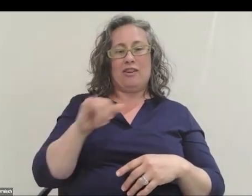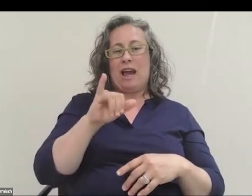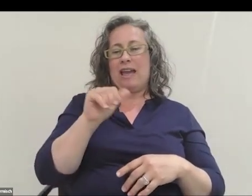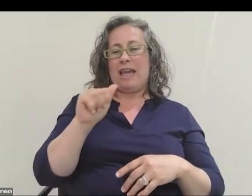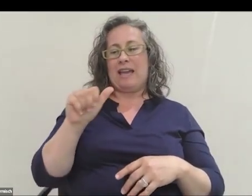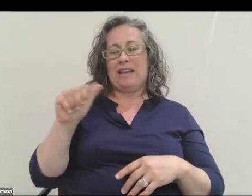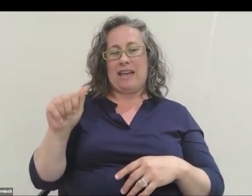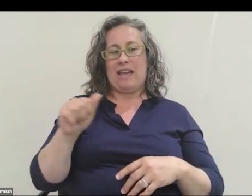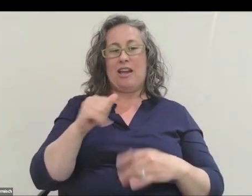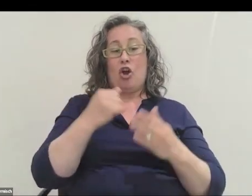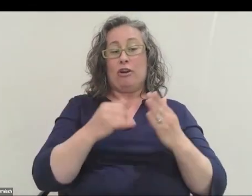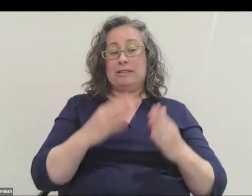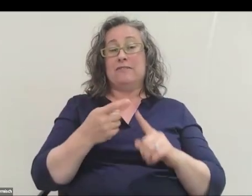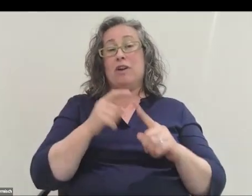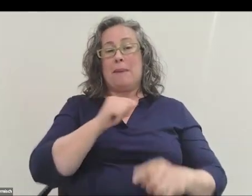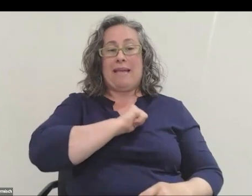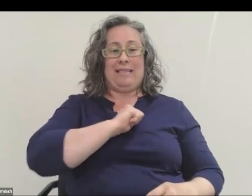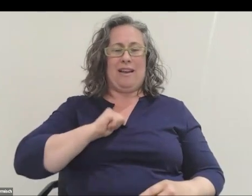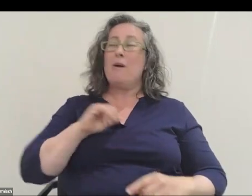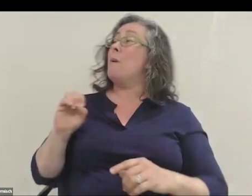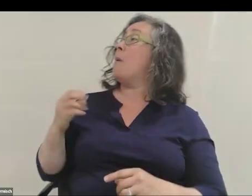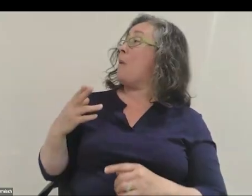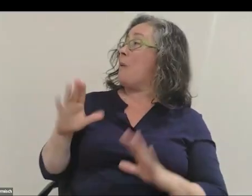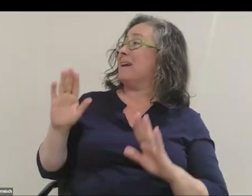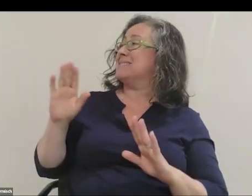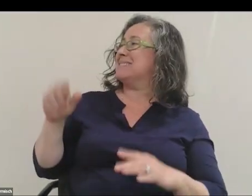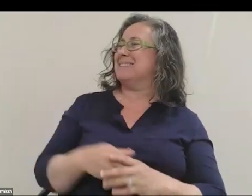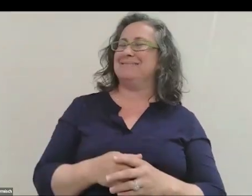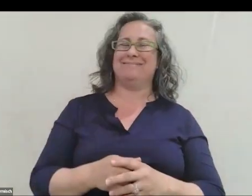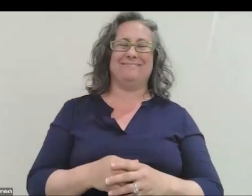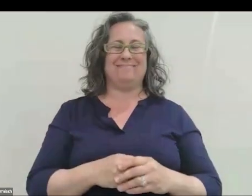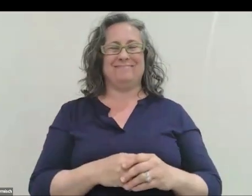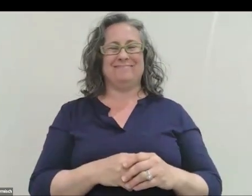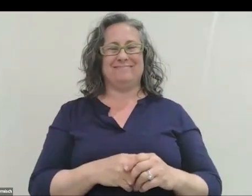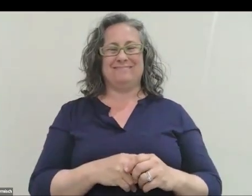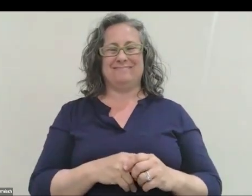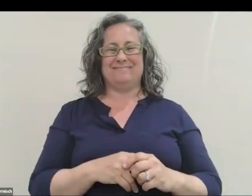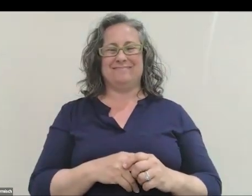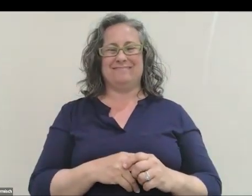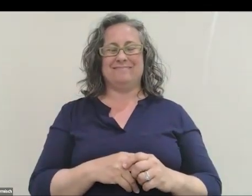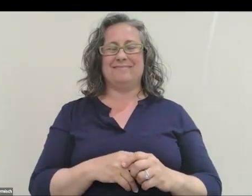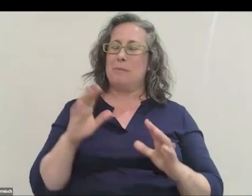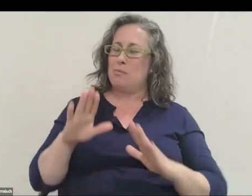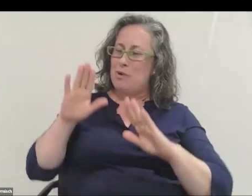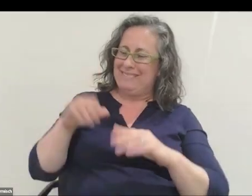an IAAA artist from Atlanta. Oh, excellent. Community members in the room.